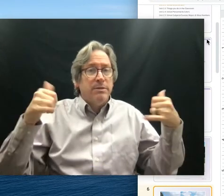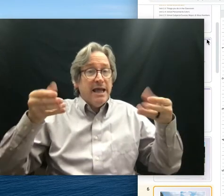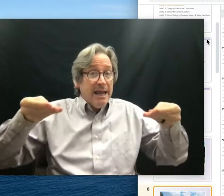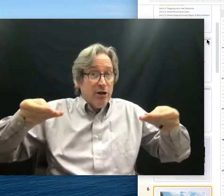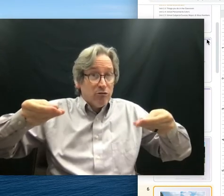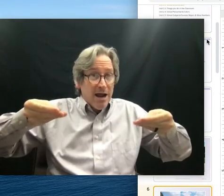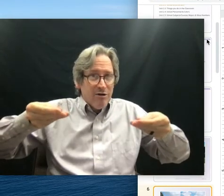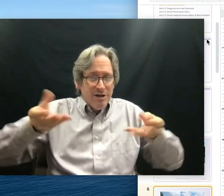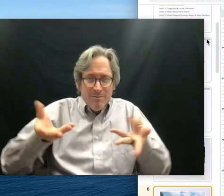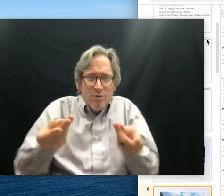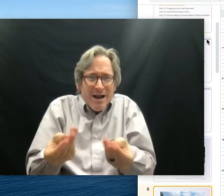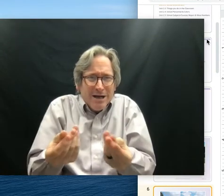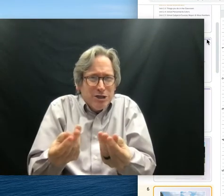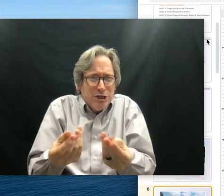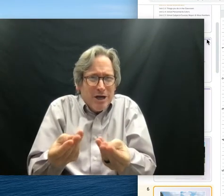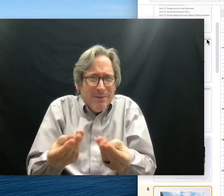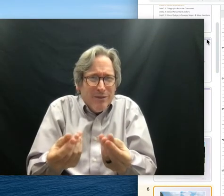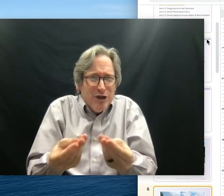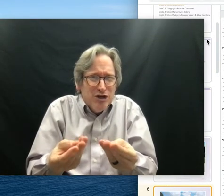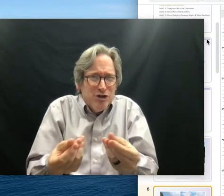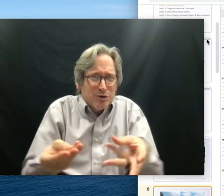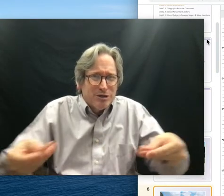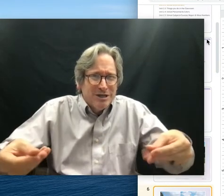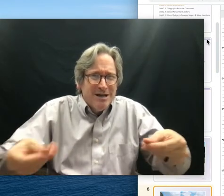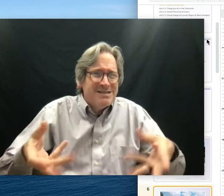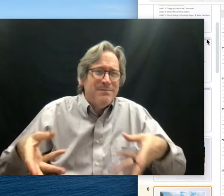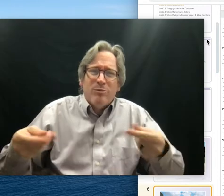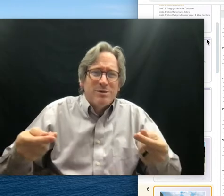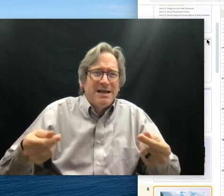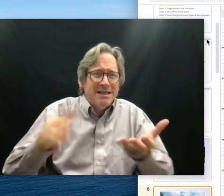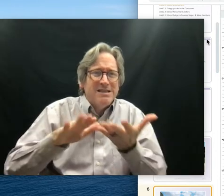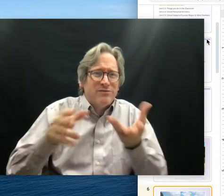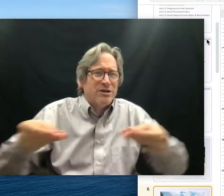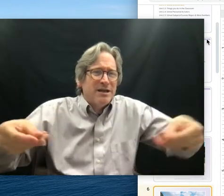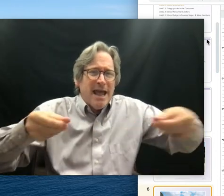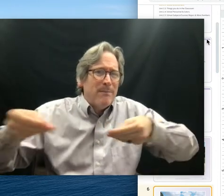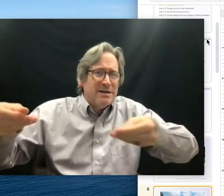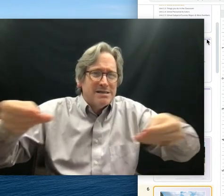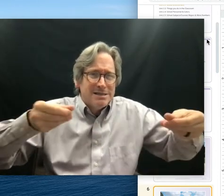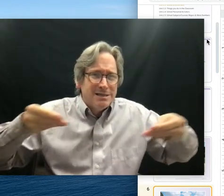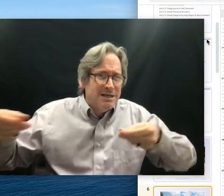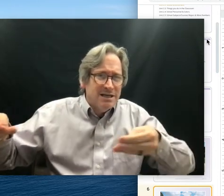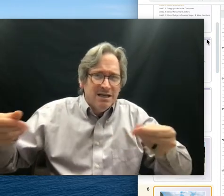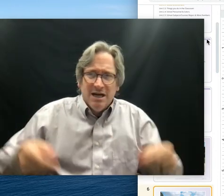playground but we're not actually talking about the dirt some people will sign this for campus um